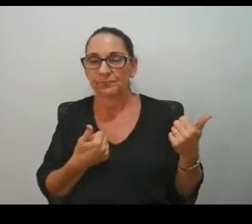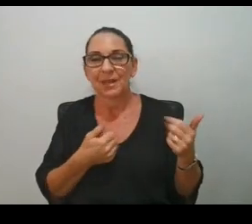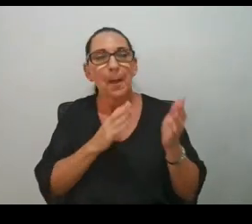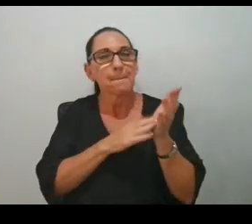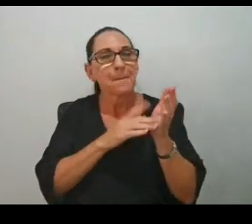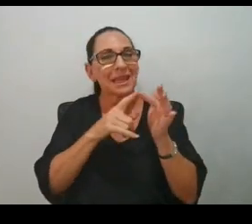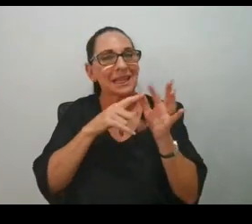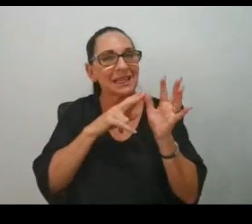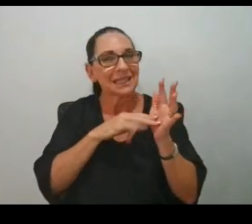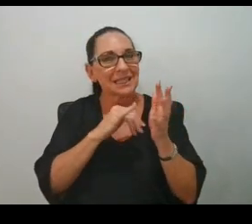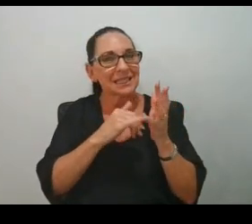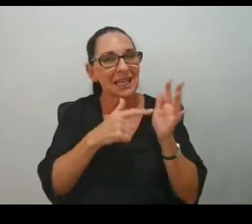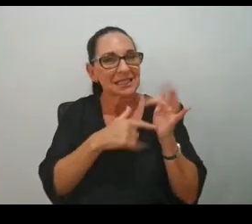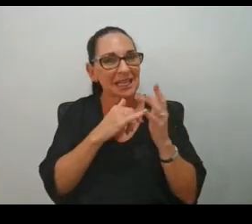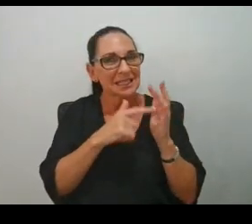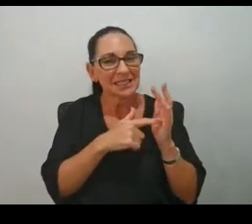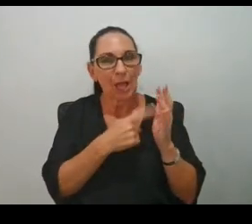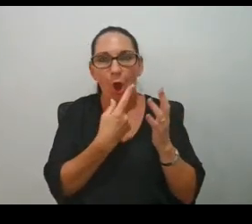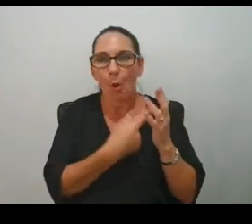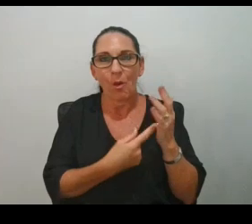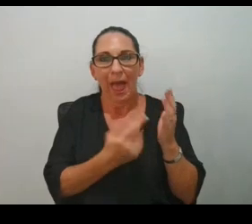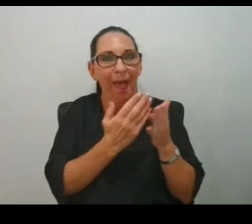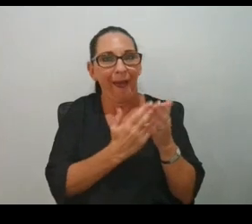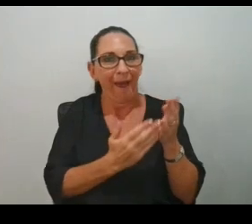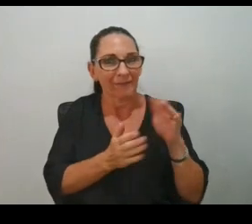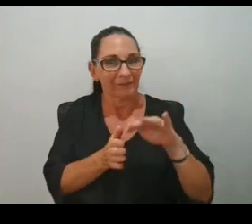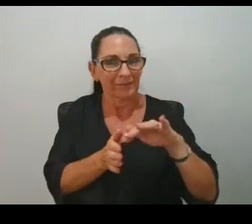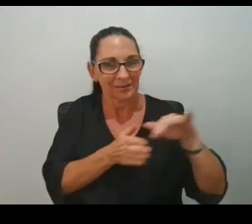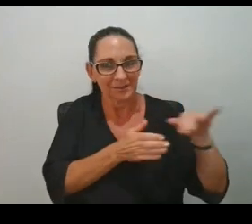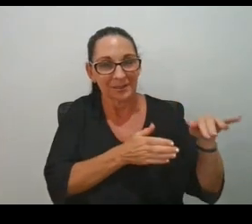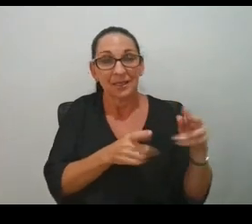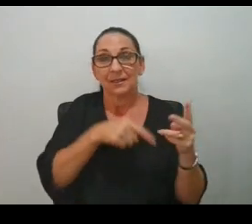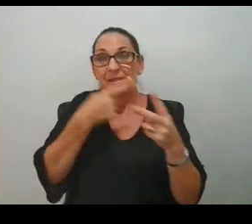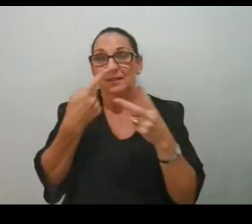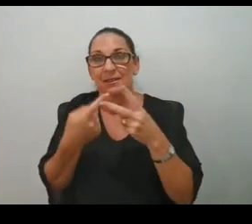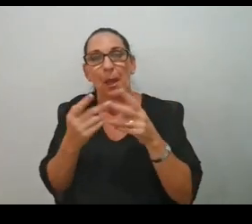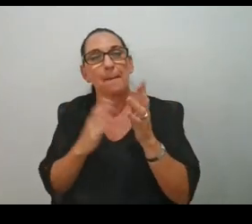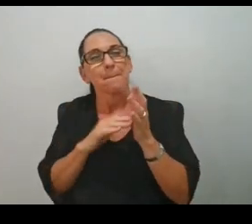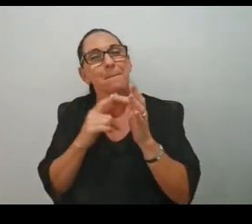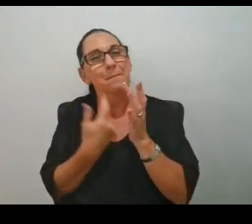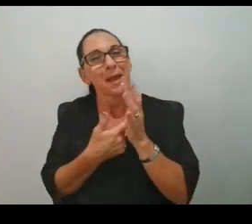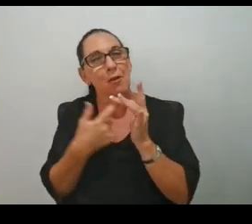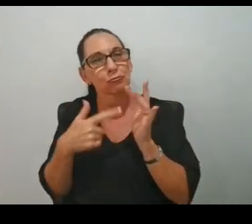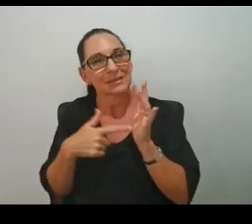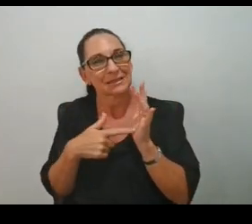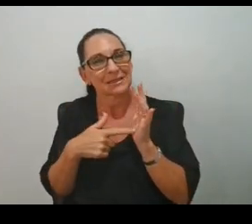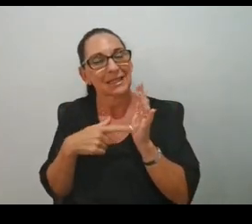Leanne isn't it the other part of the story is the merits test and this can get a bit